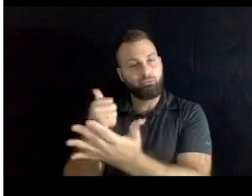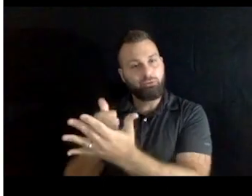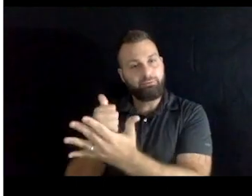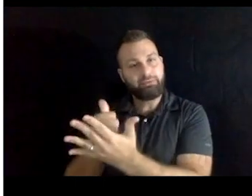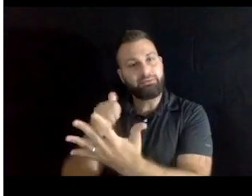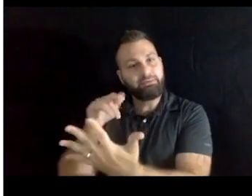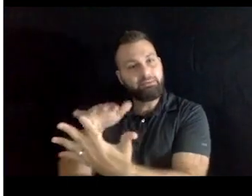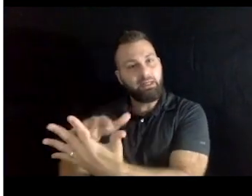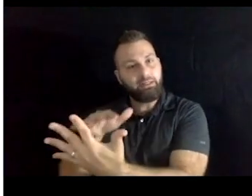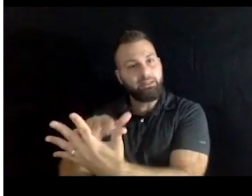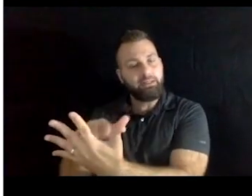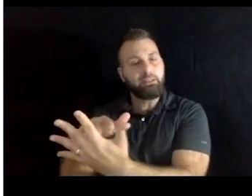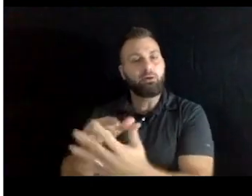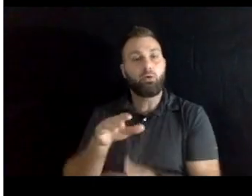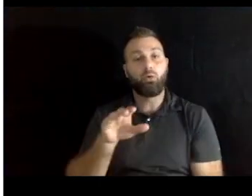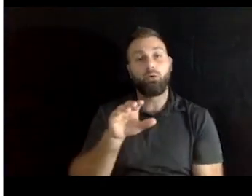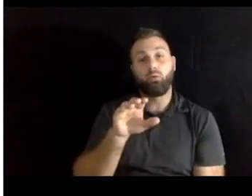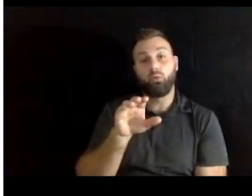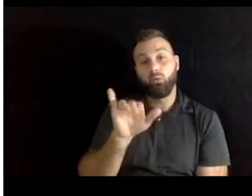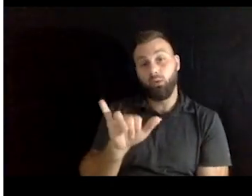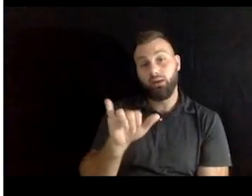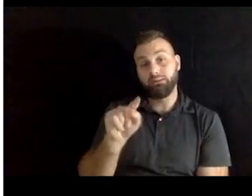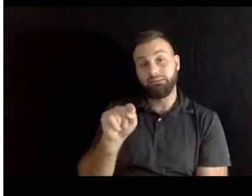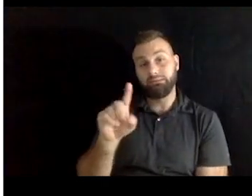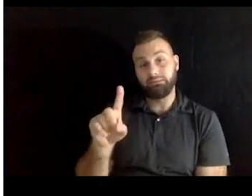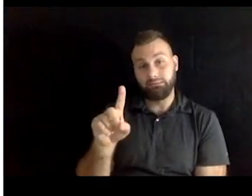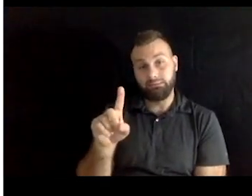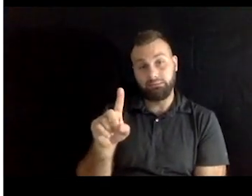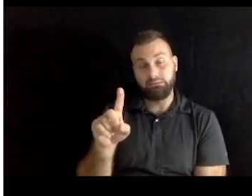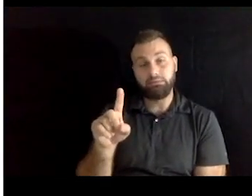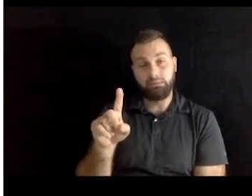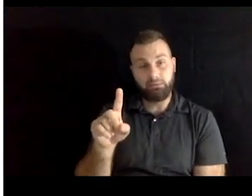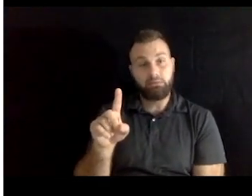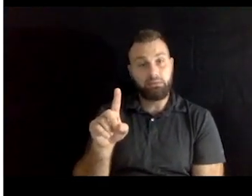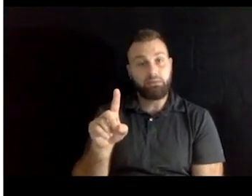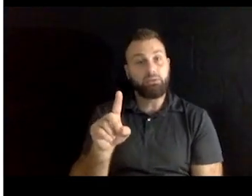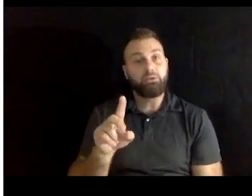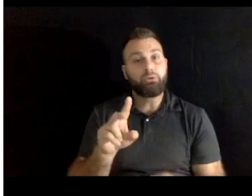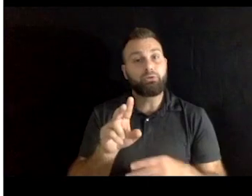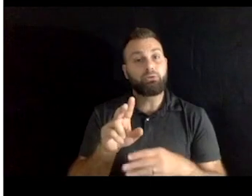or think about why TD. These demonstrations are also focusing